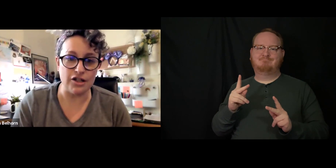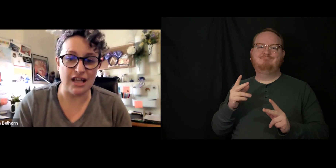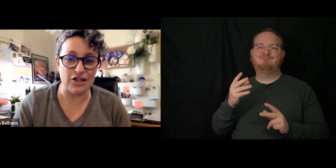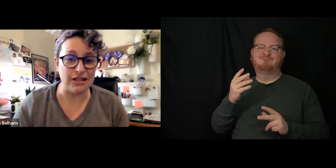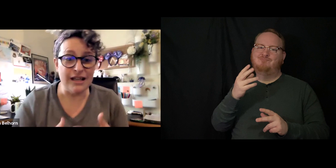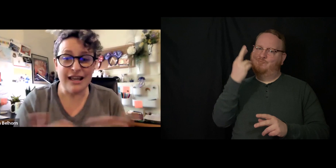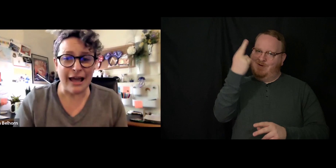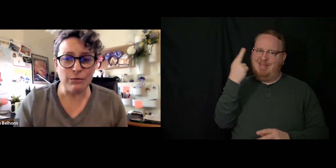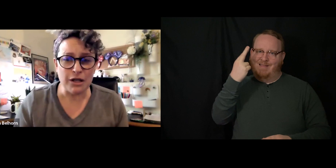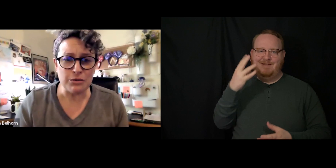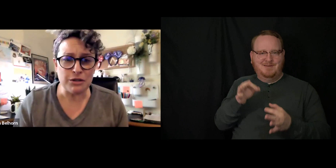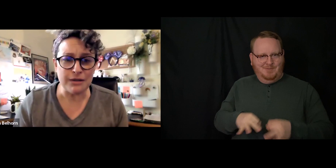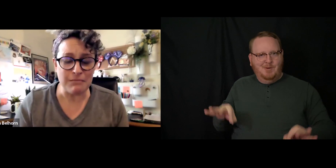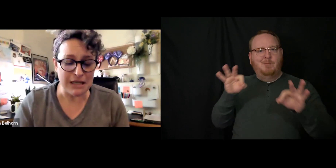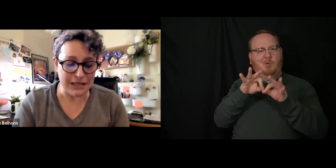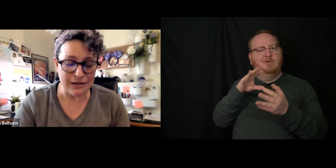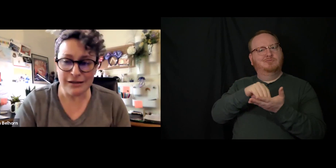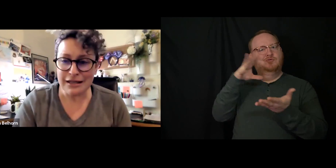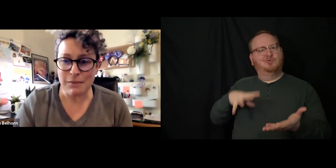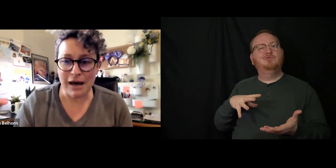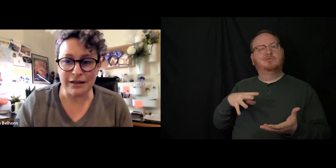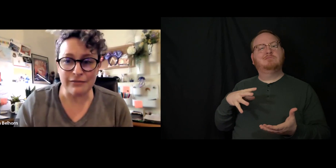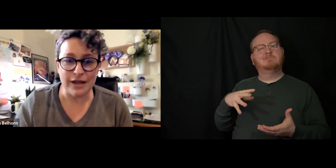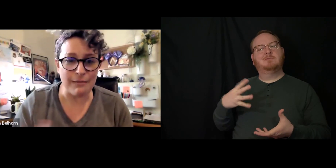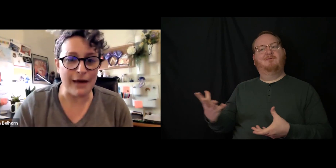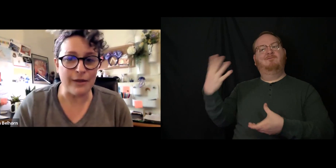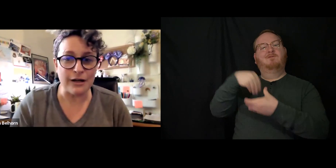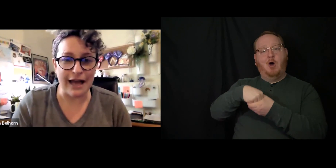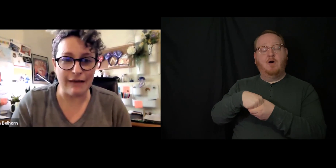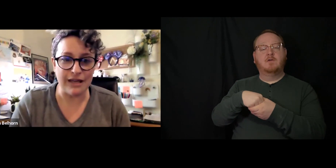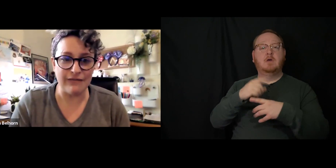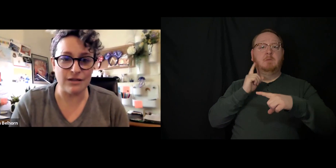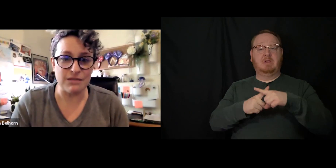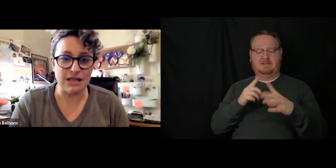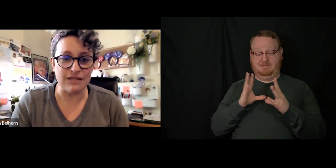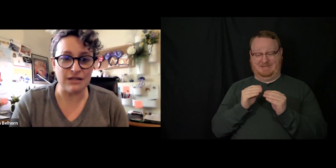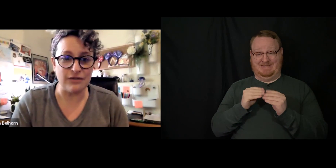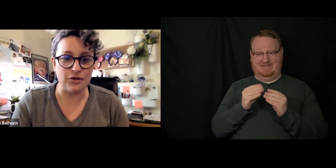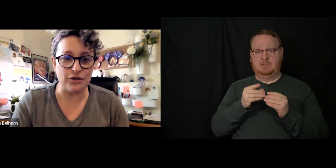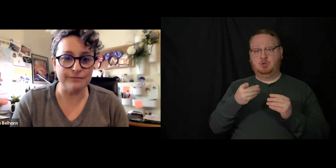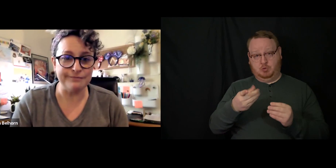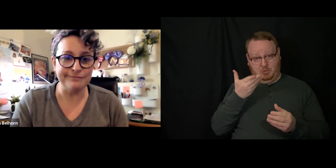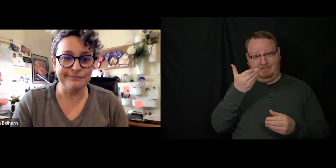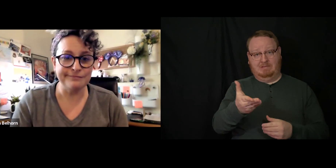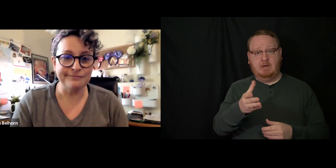education. And what you do in that meeting is modeling for them how they're going to advocate for themselves in the future .